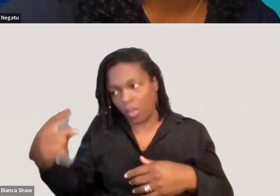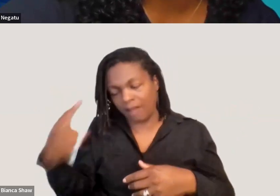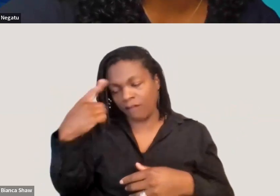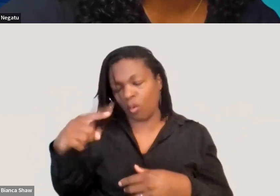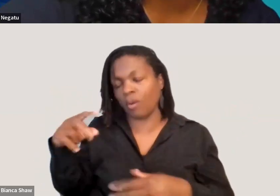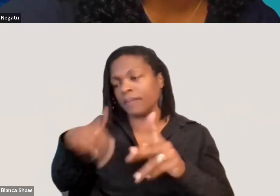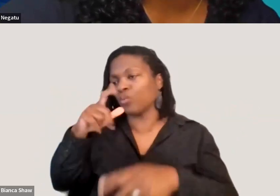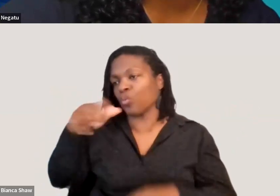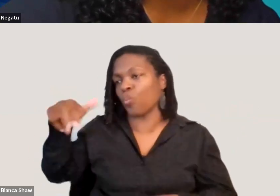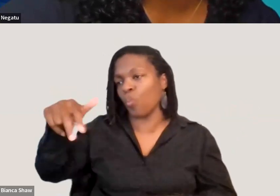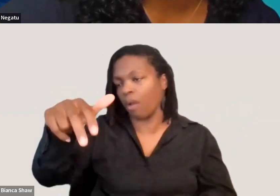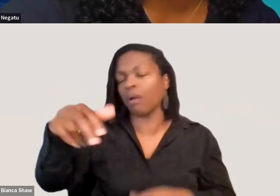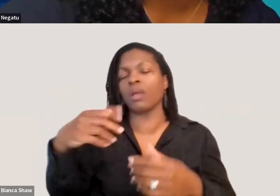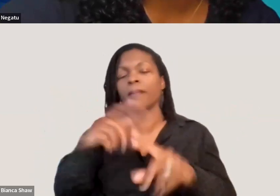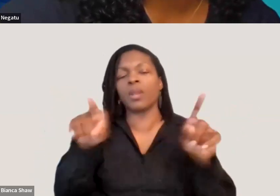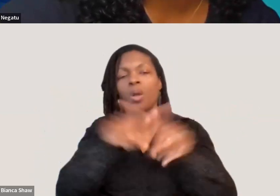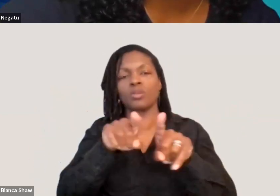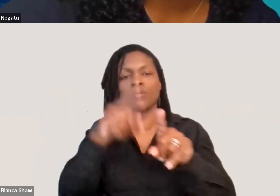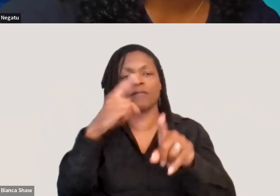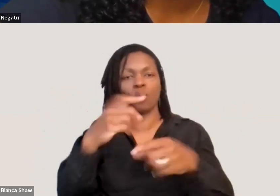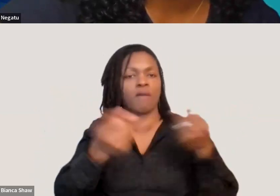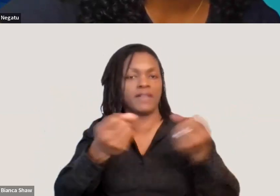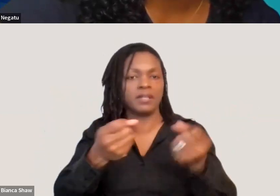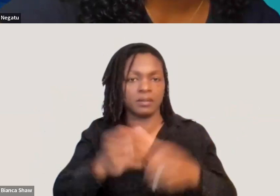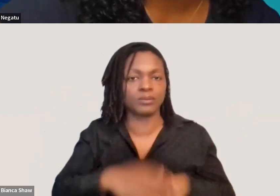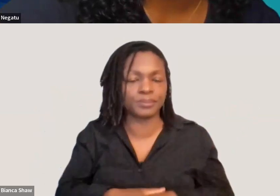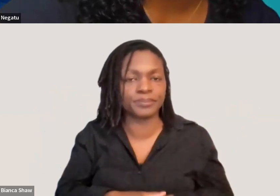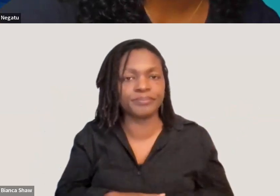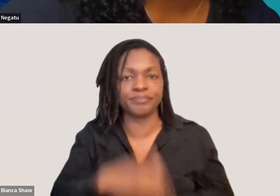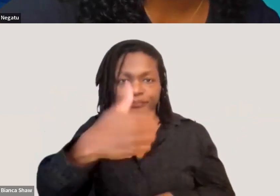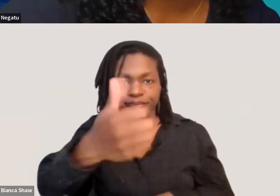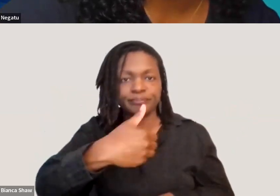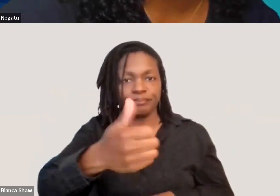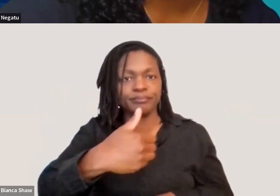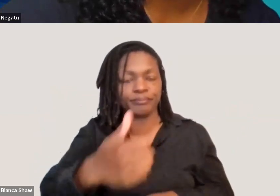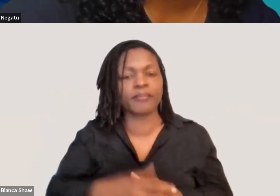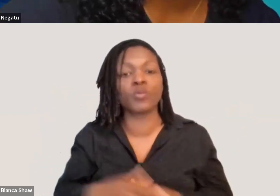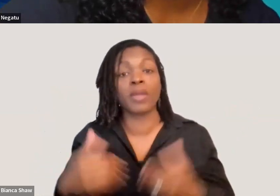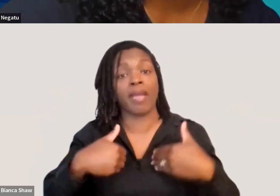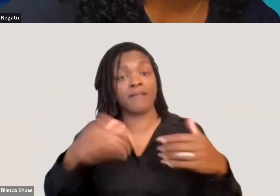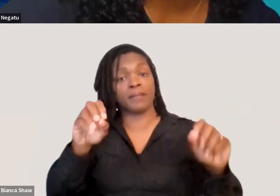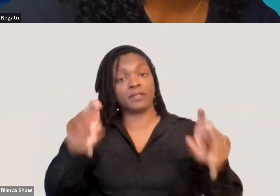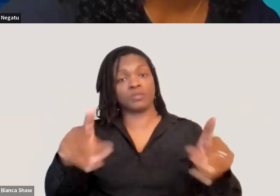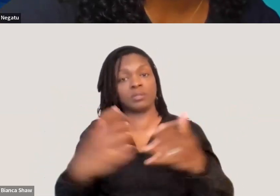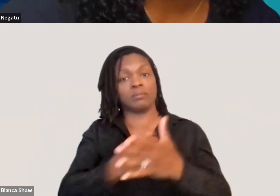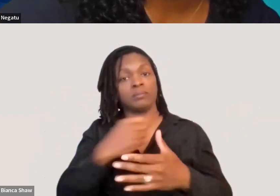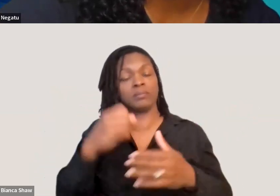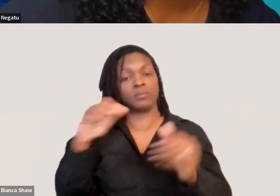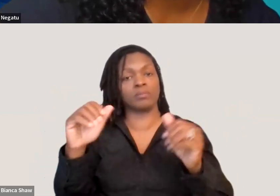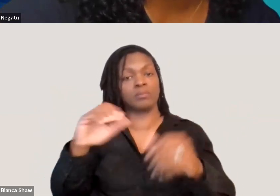You know, vehicles. And so there also is an opportunity with us engaging with, DLTD.